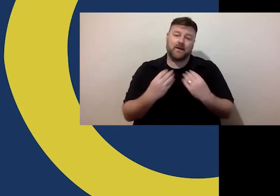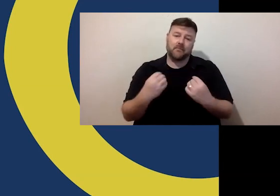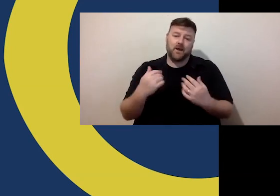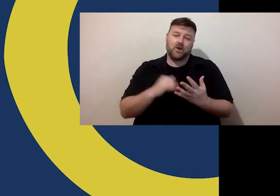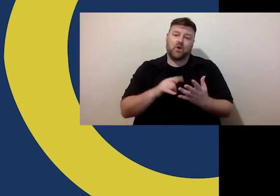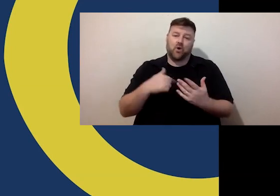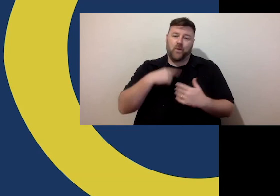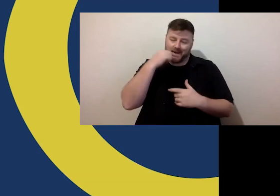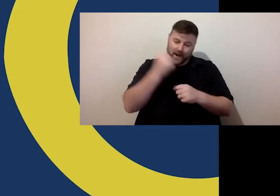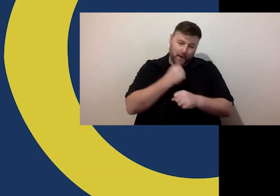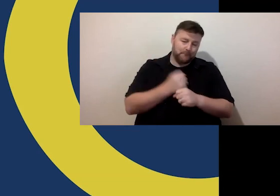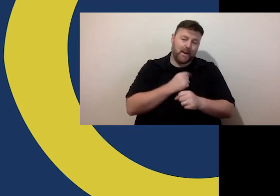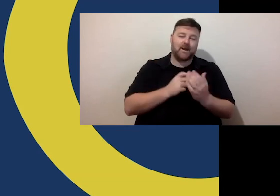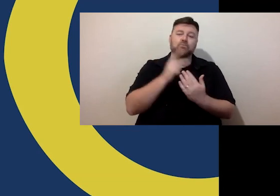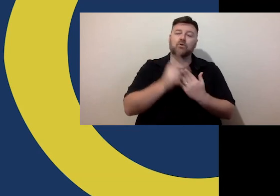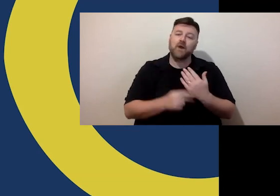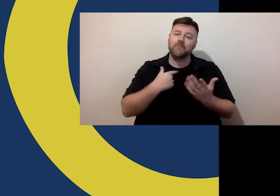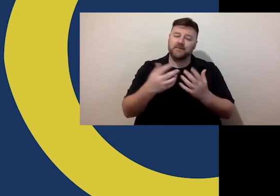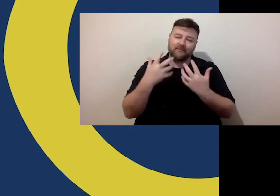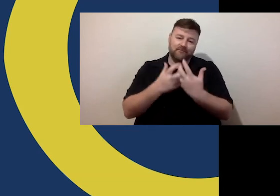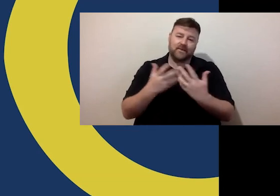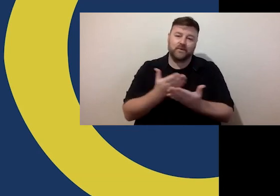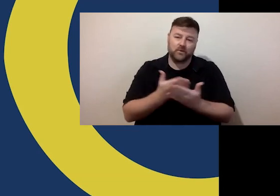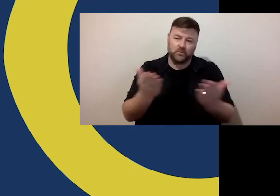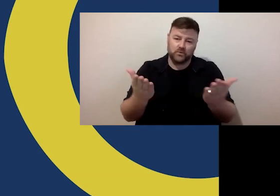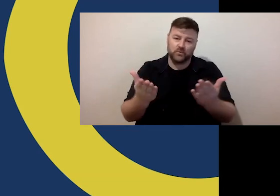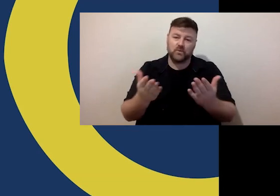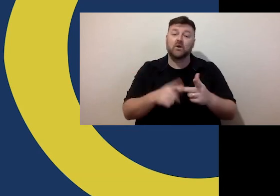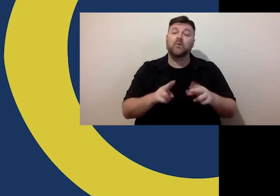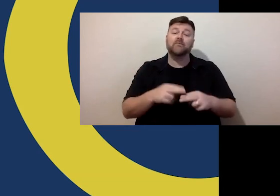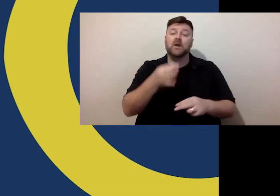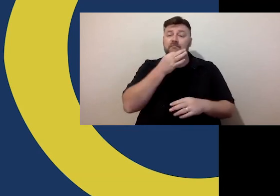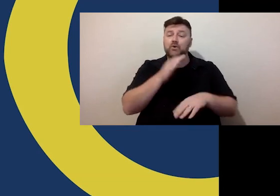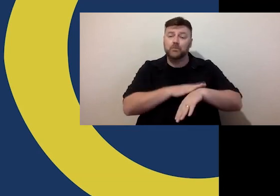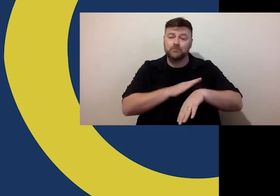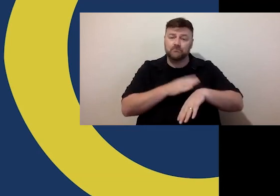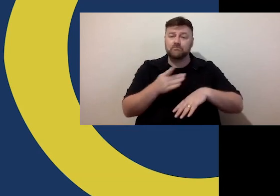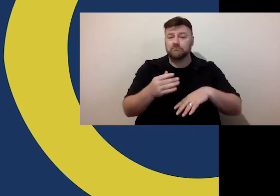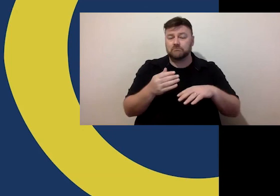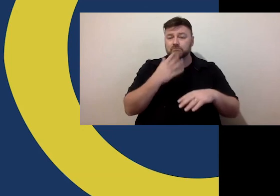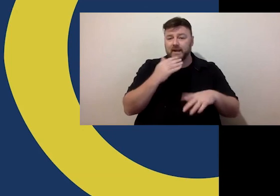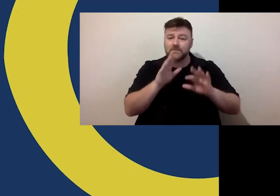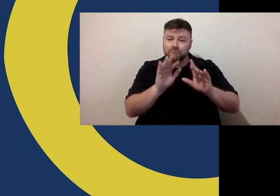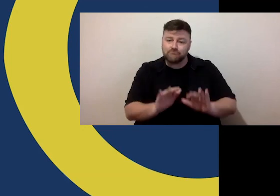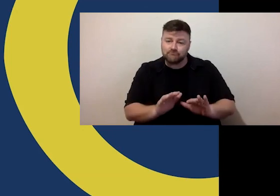are responsive to the sector and the sector needs. So, if you have a couple of minutes, we'd really appreciate if you could complete that for us.